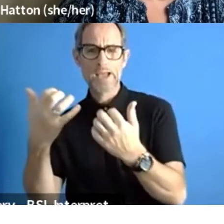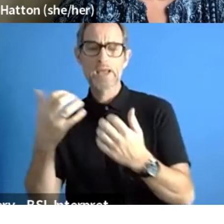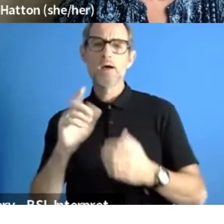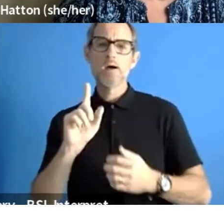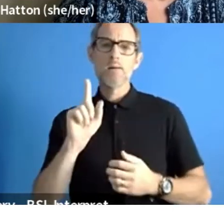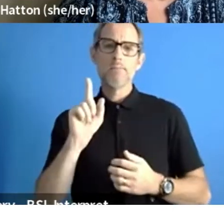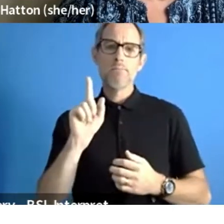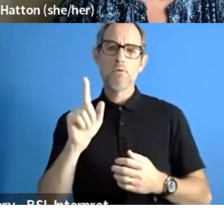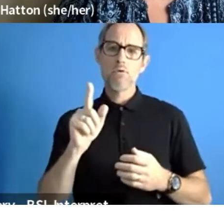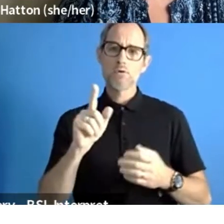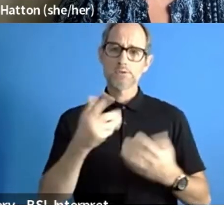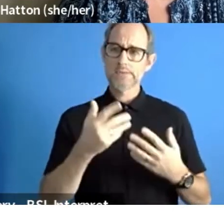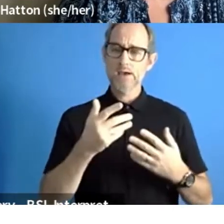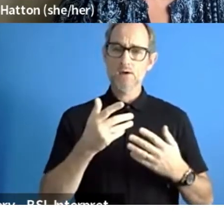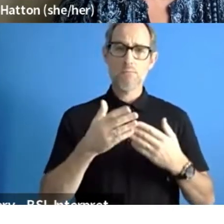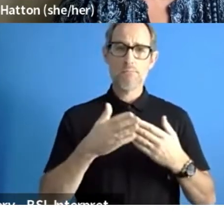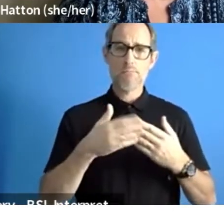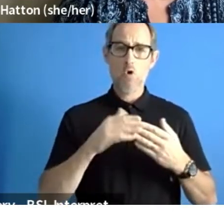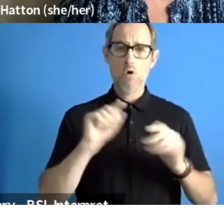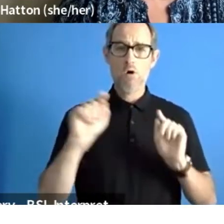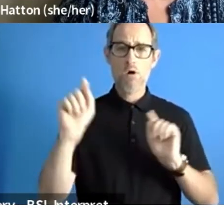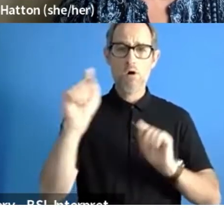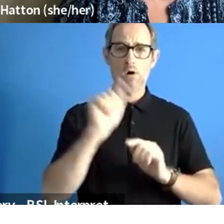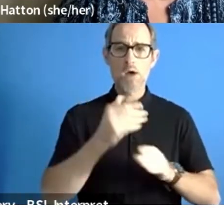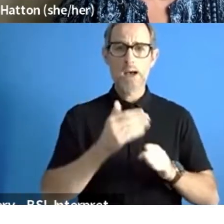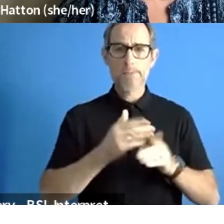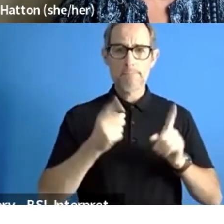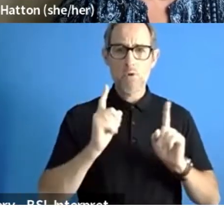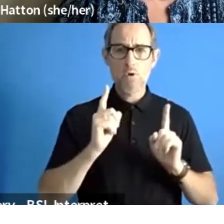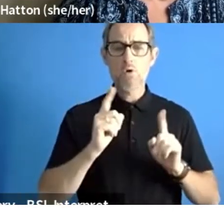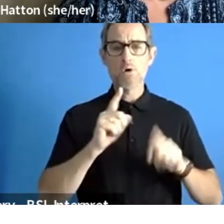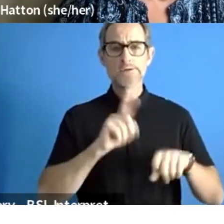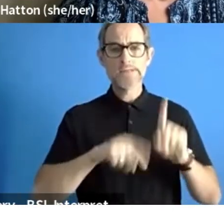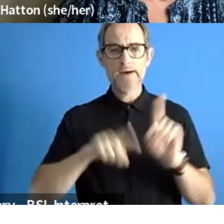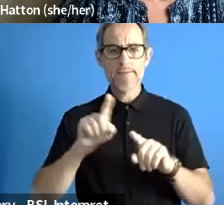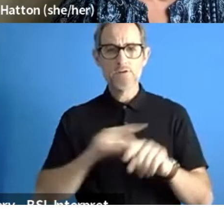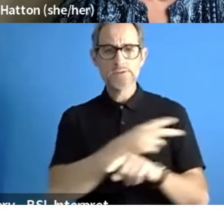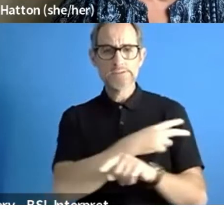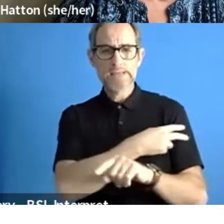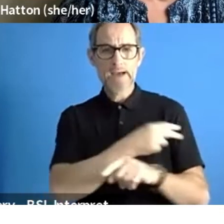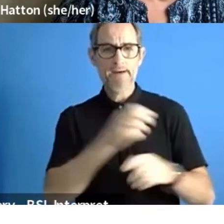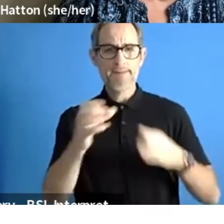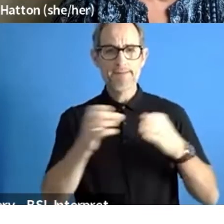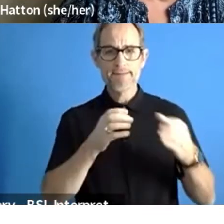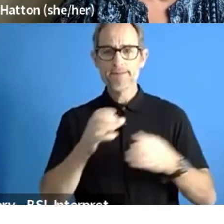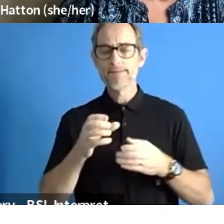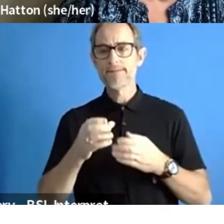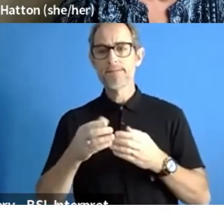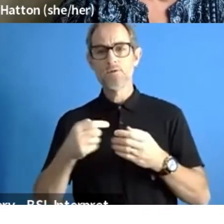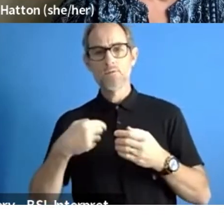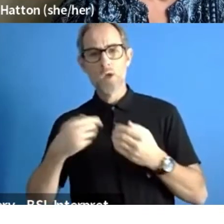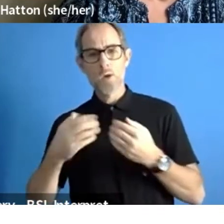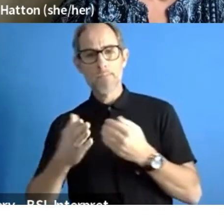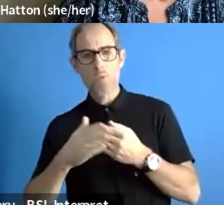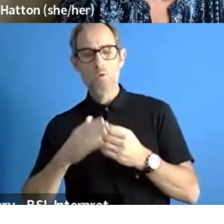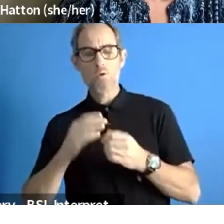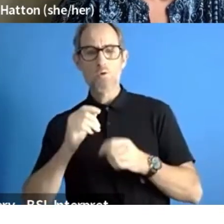more diverse, the work force is more diverse, we're employering more ing more diverse, disabled people.